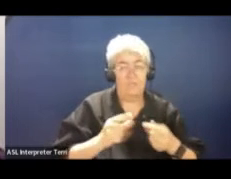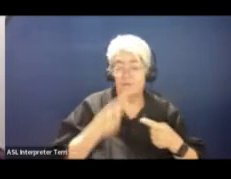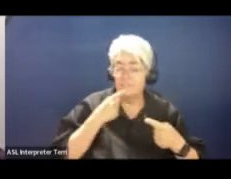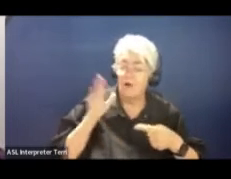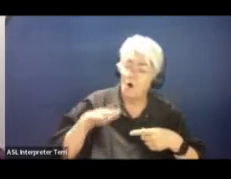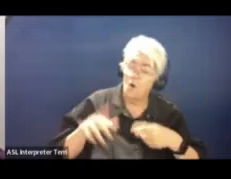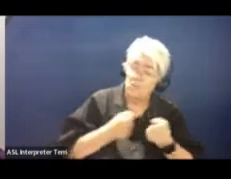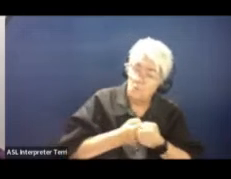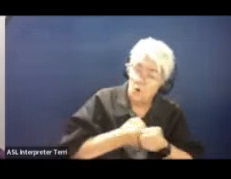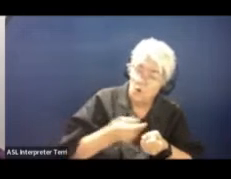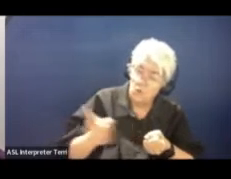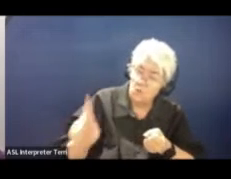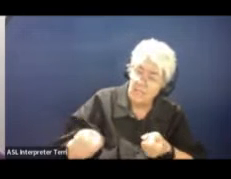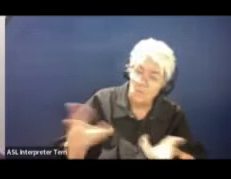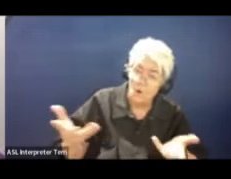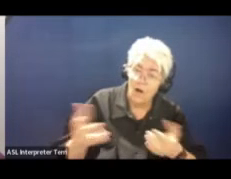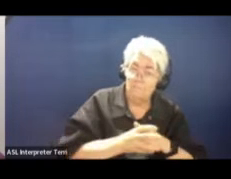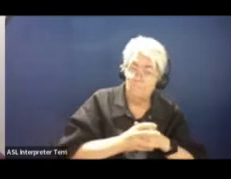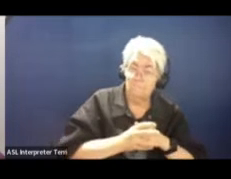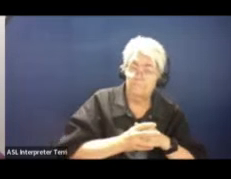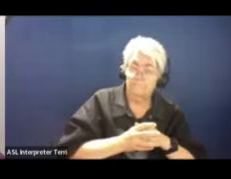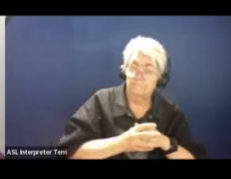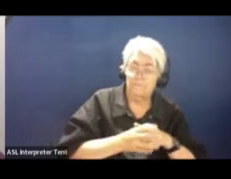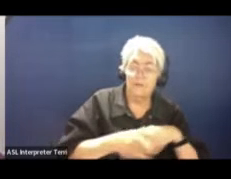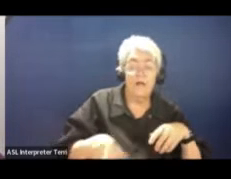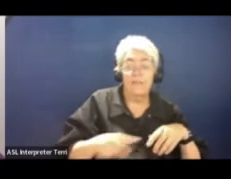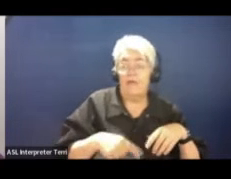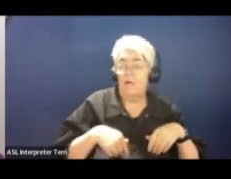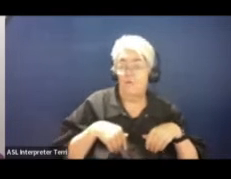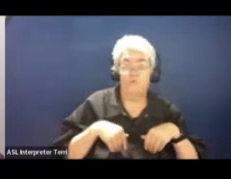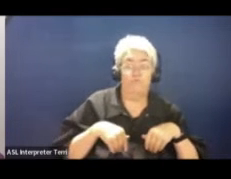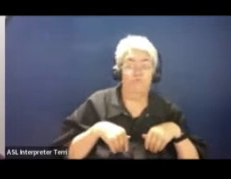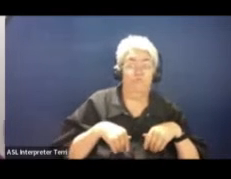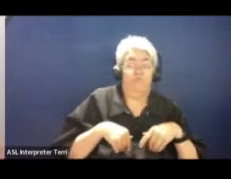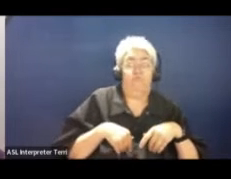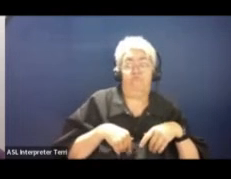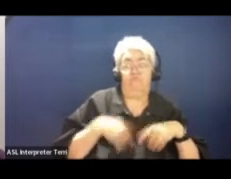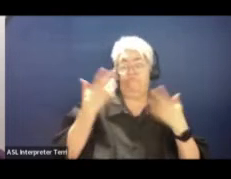like you need? I will get silenced or I don't know. Or no,